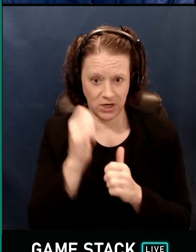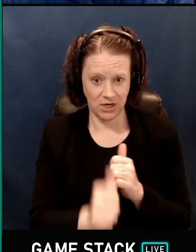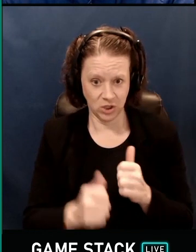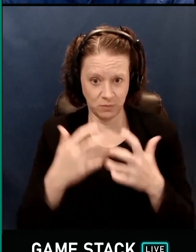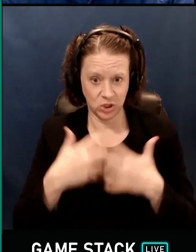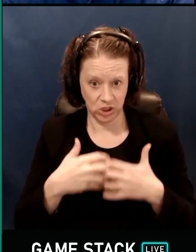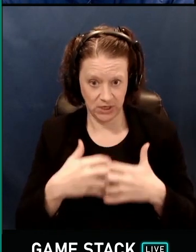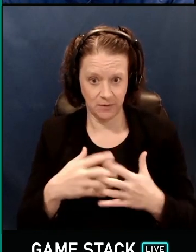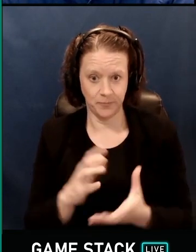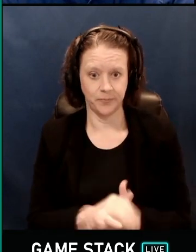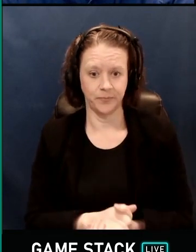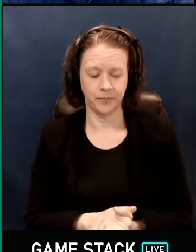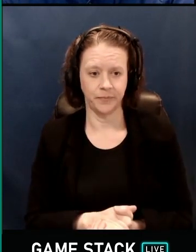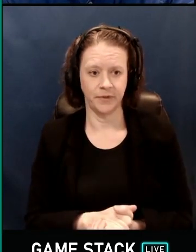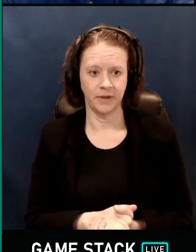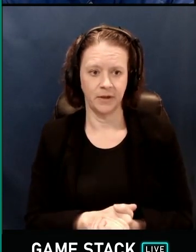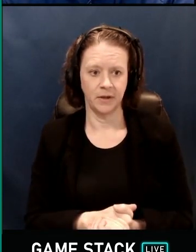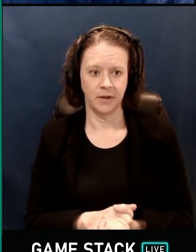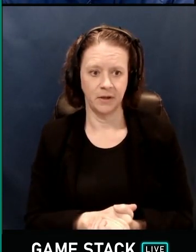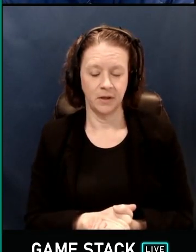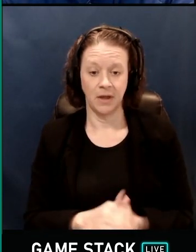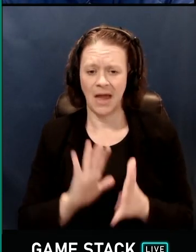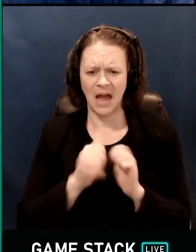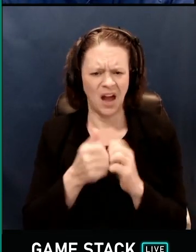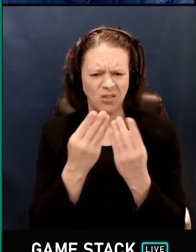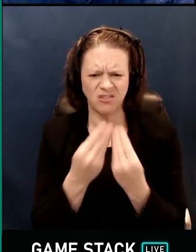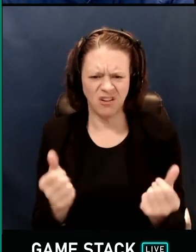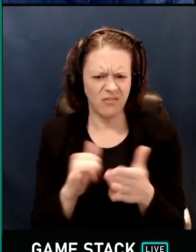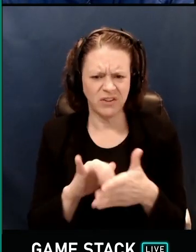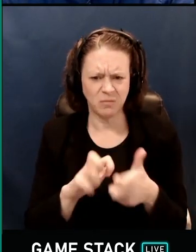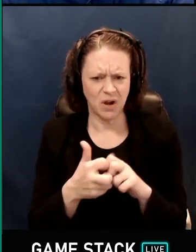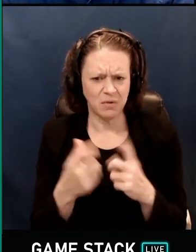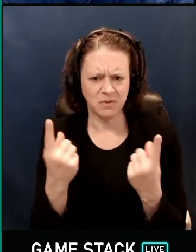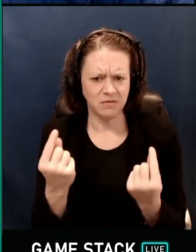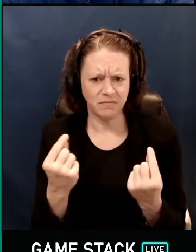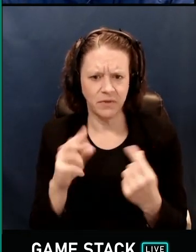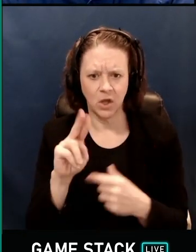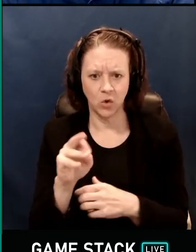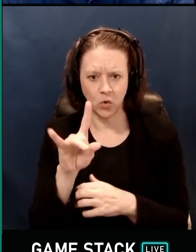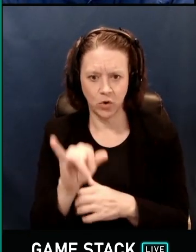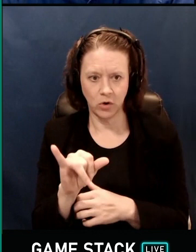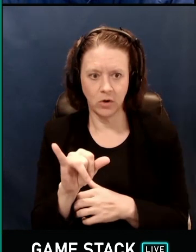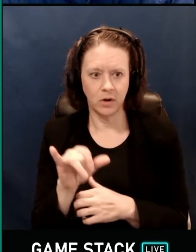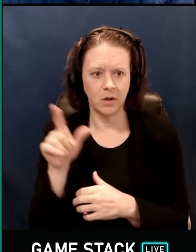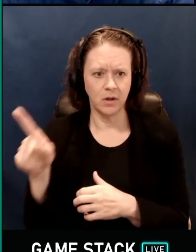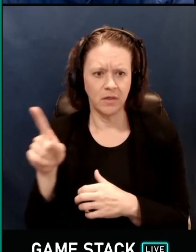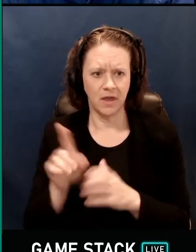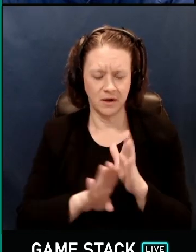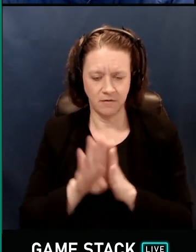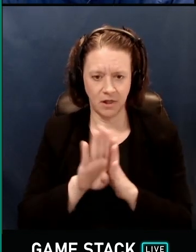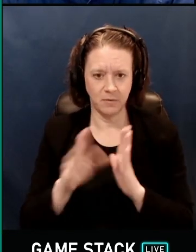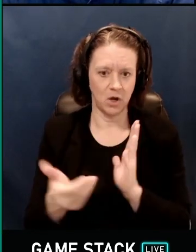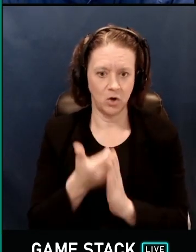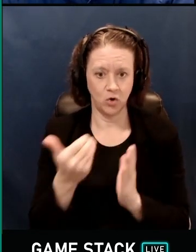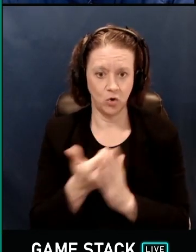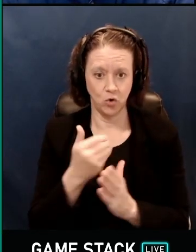To solve the problems Unity had developed and launched a new licensing product last year.